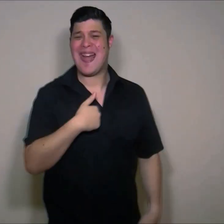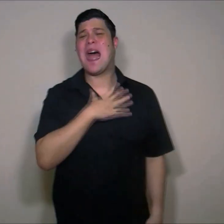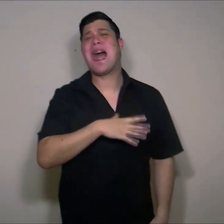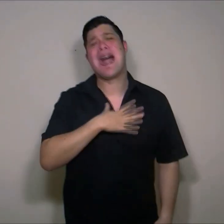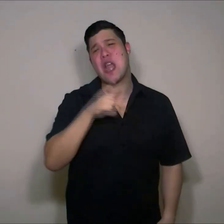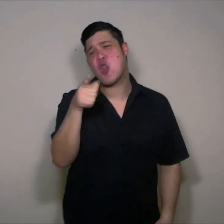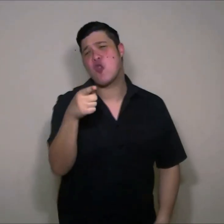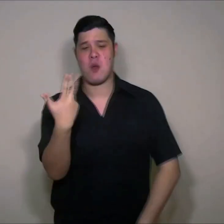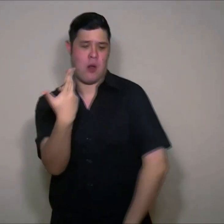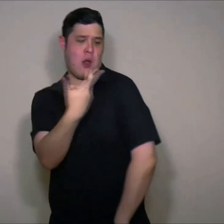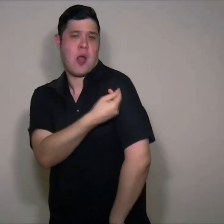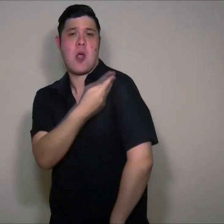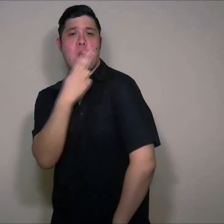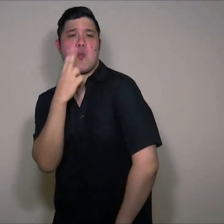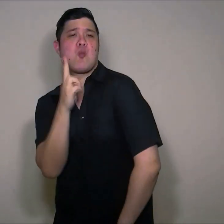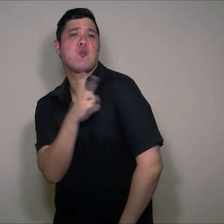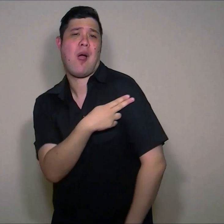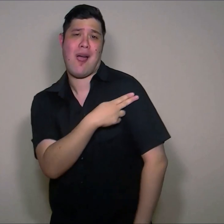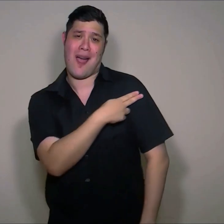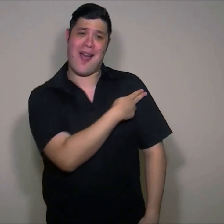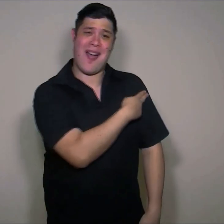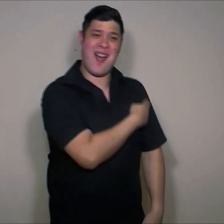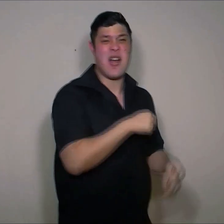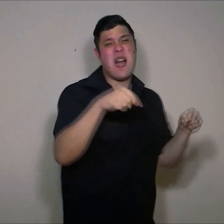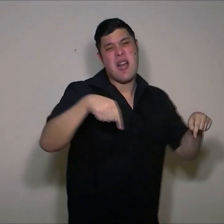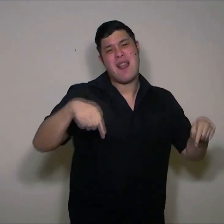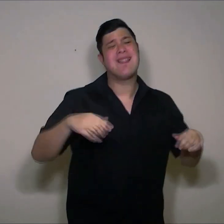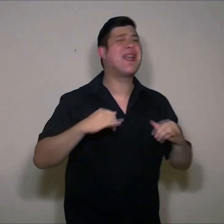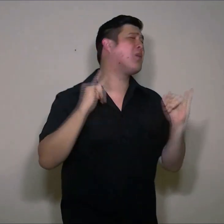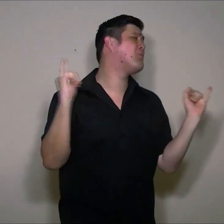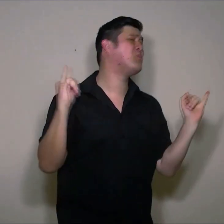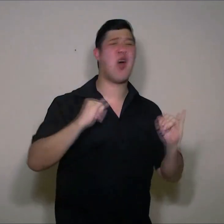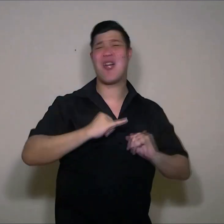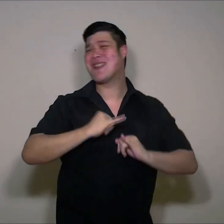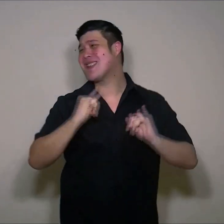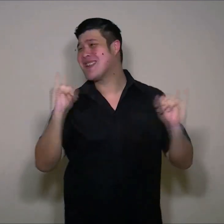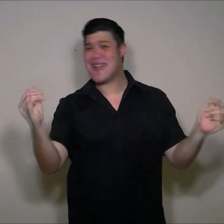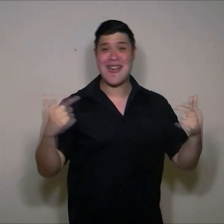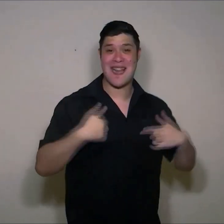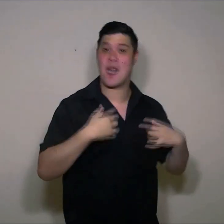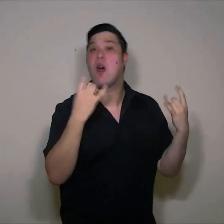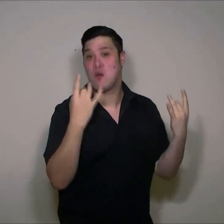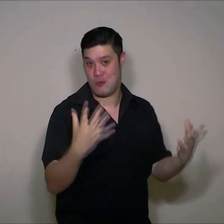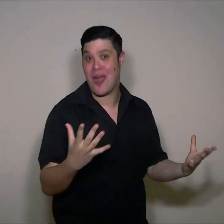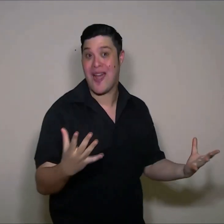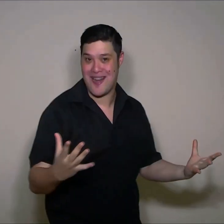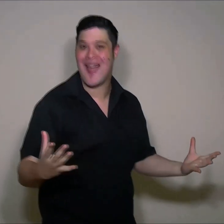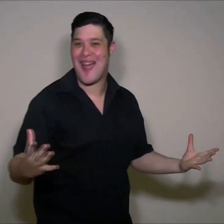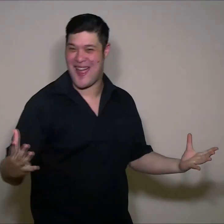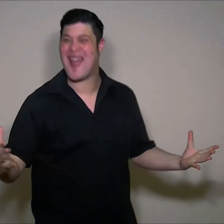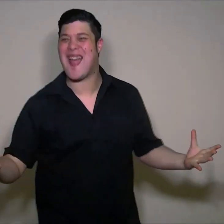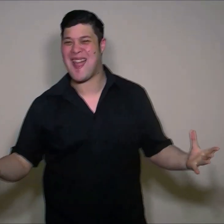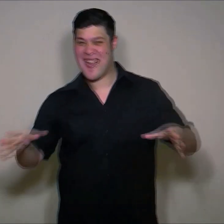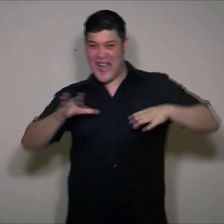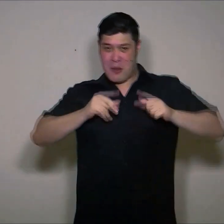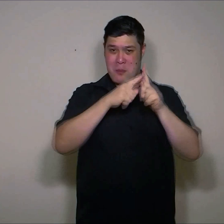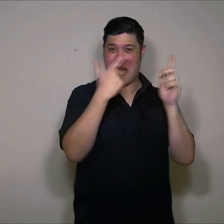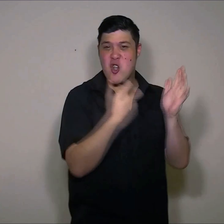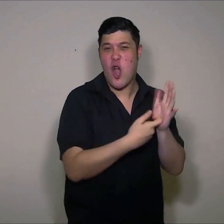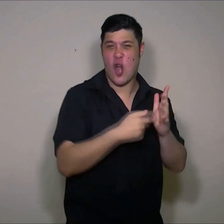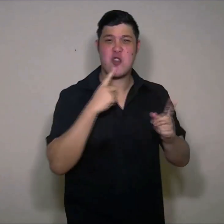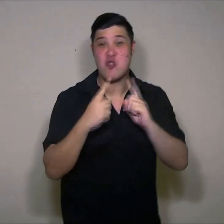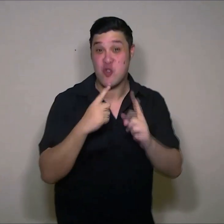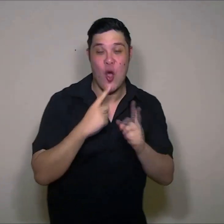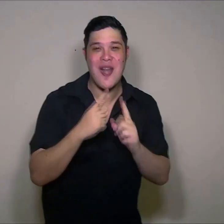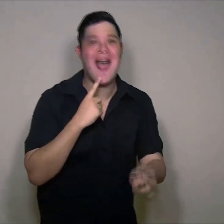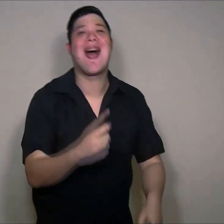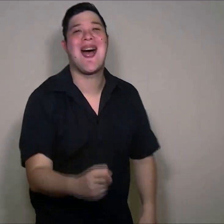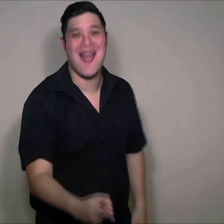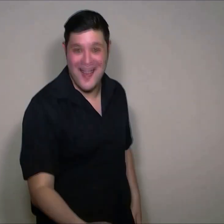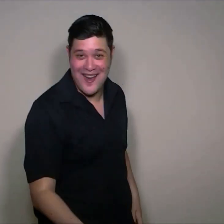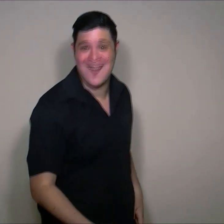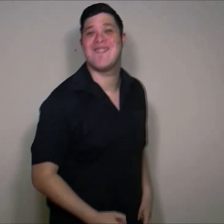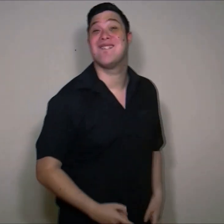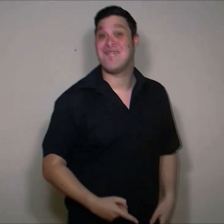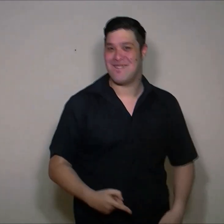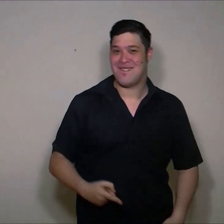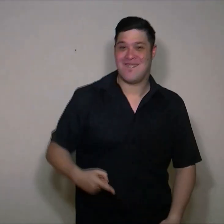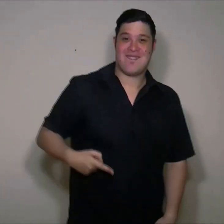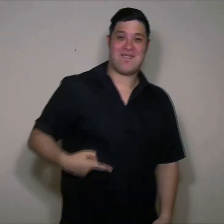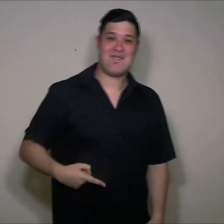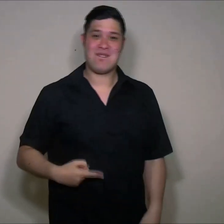Baby i need your Remedy, Doc, it's an emergency And i'm ready to take Doctor's orders